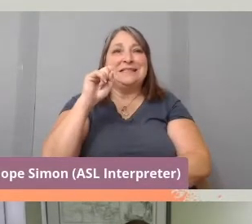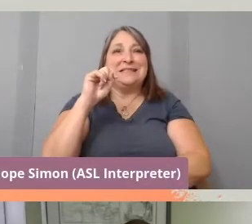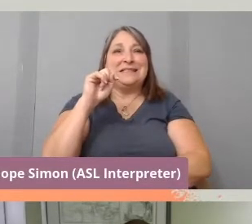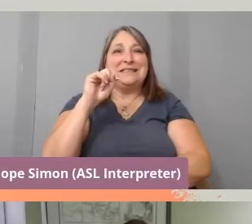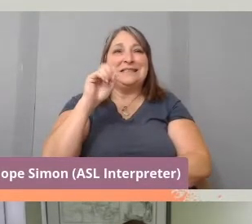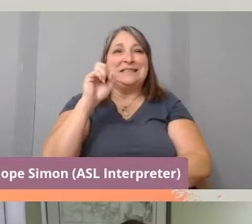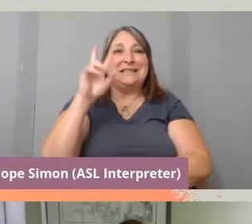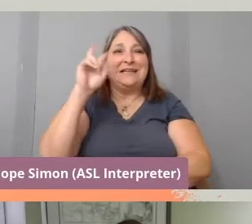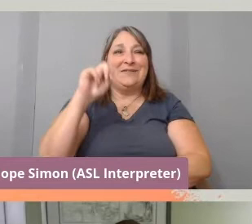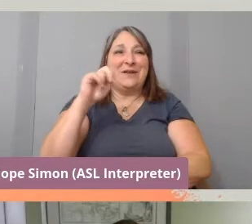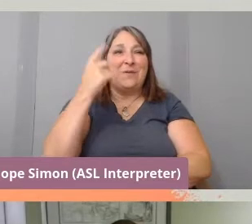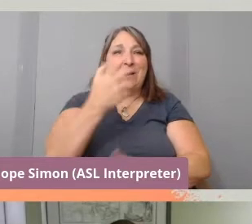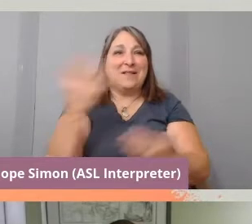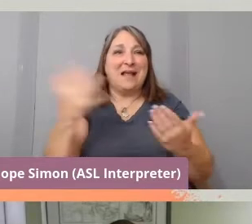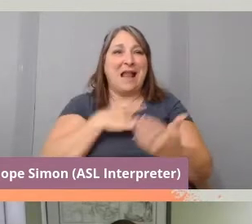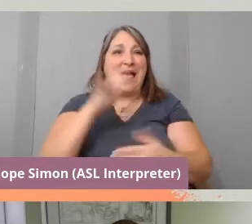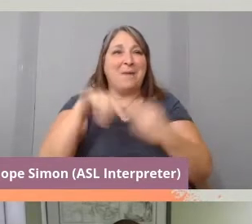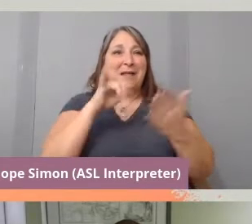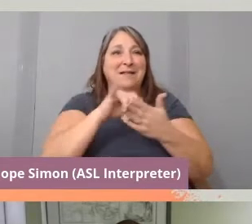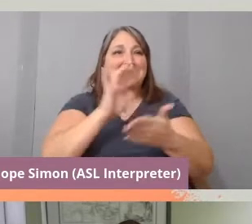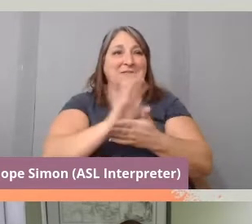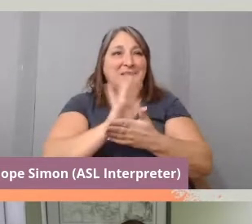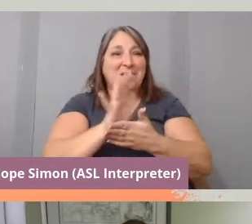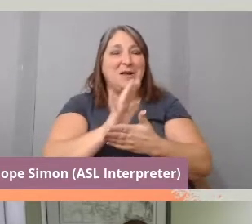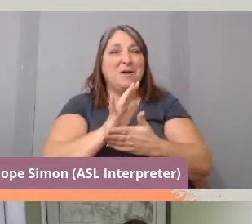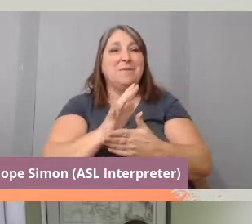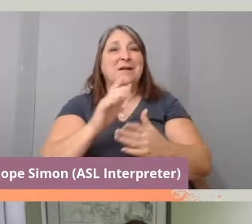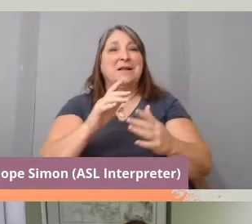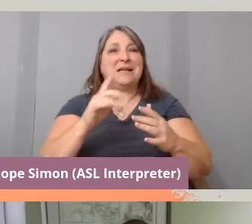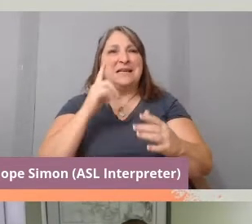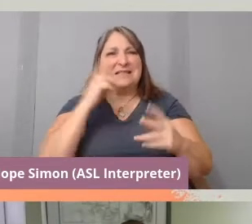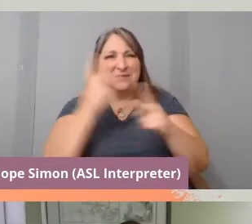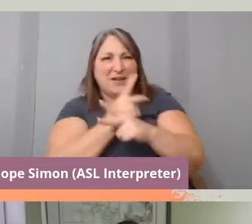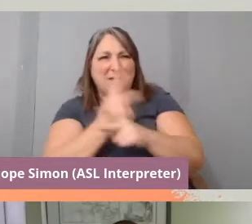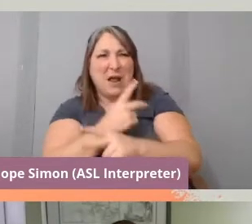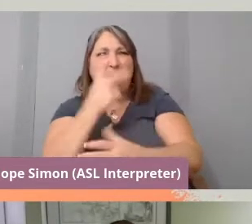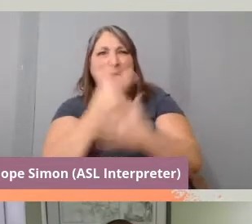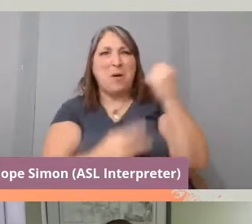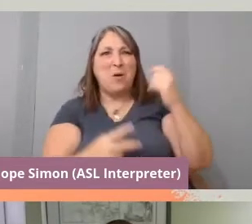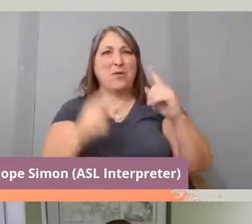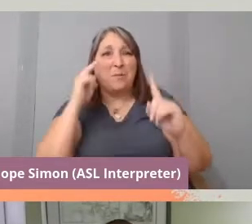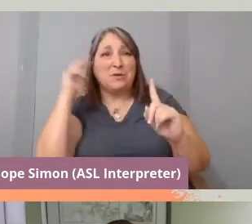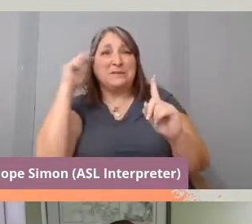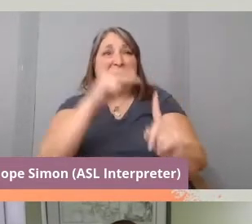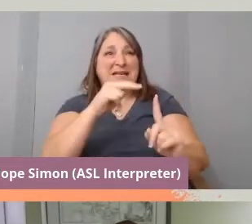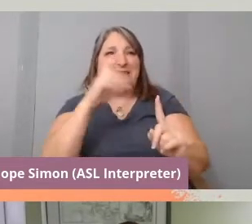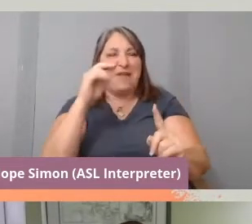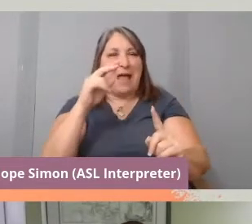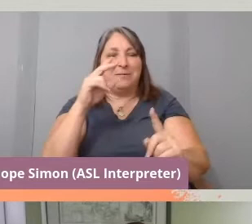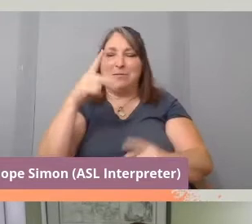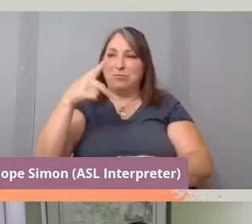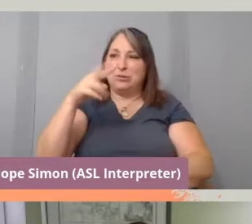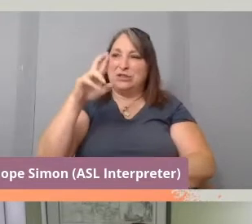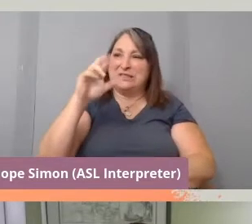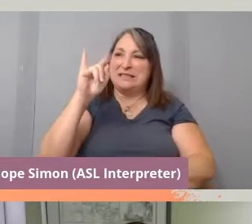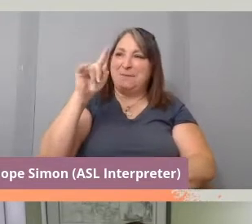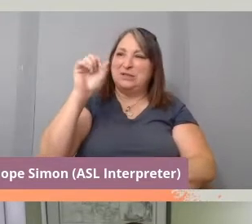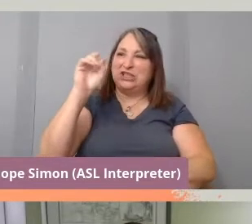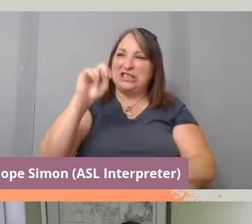is sort of navigating both perception and perspective. And you've talked about approaching us, you know,